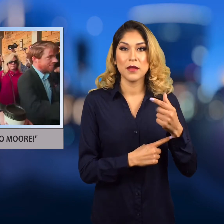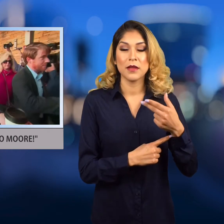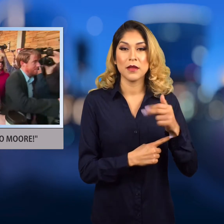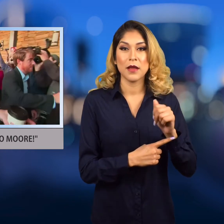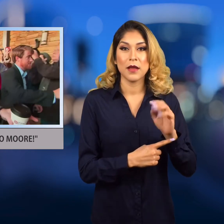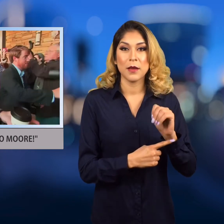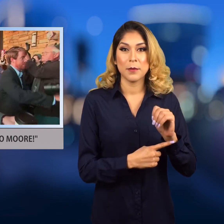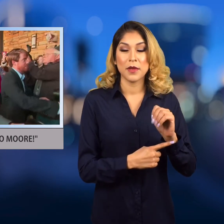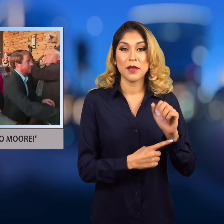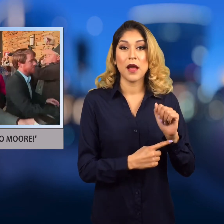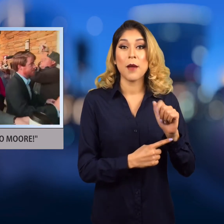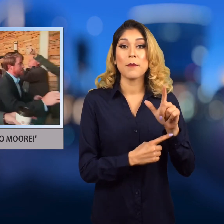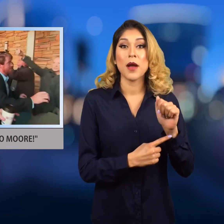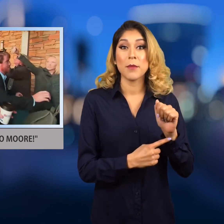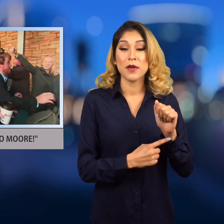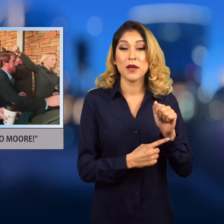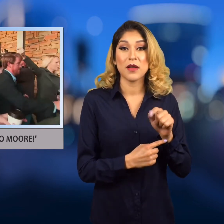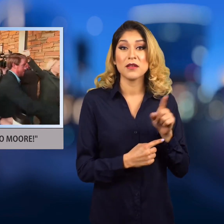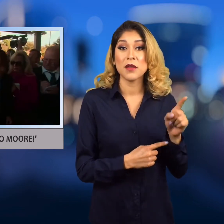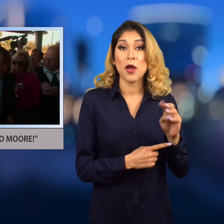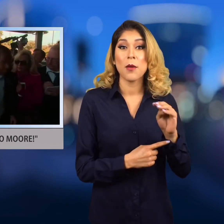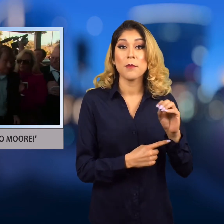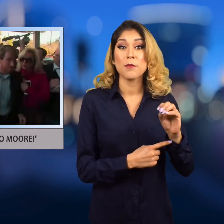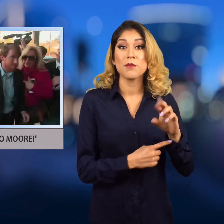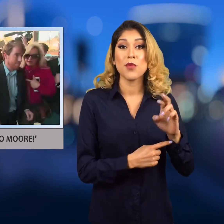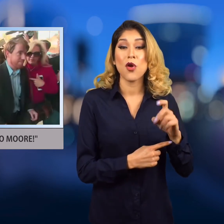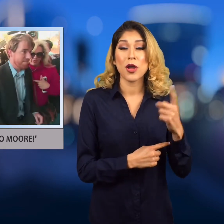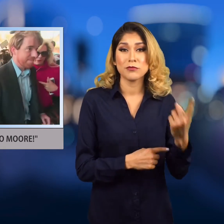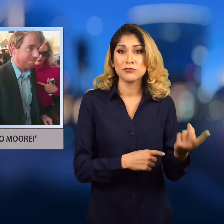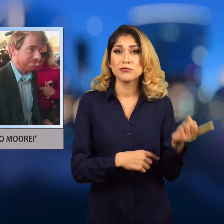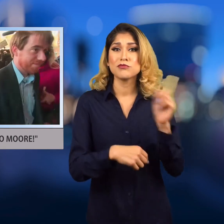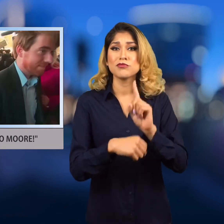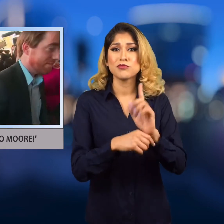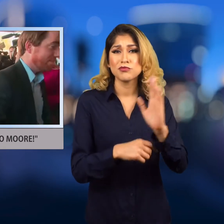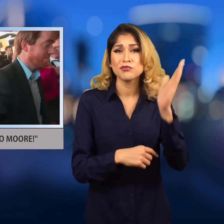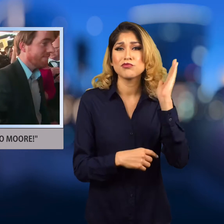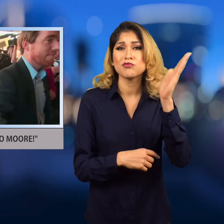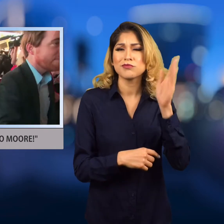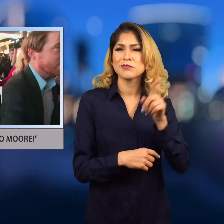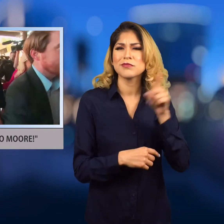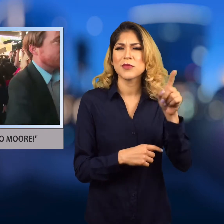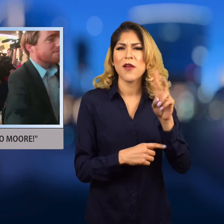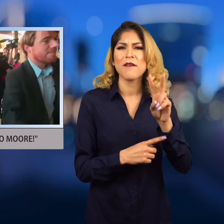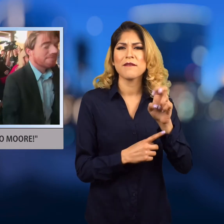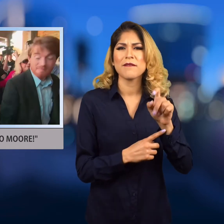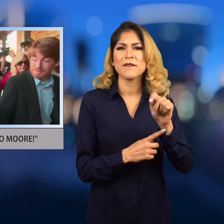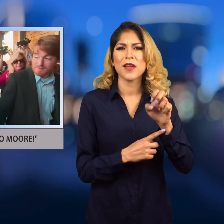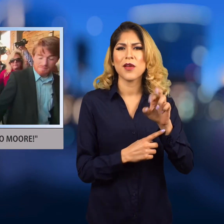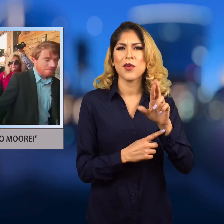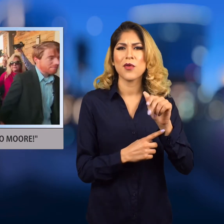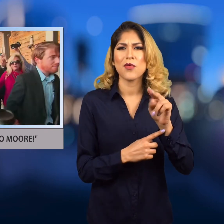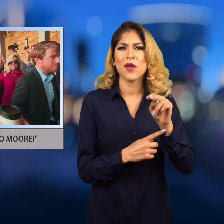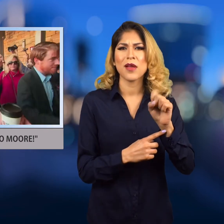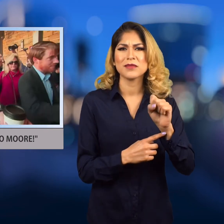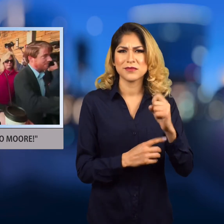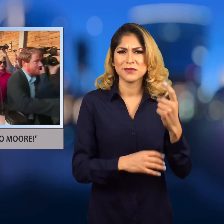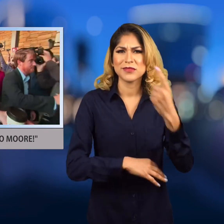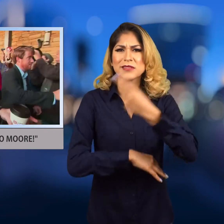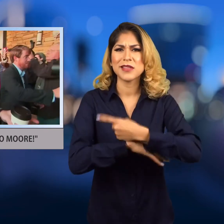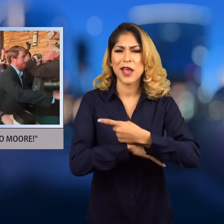program in Birmingham Alabama.